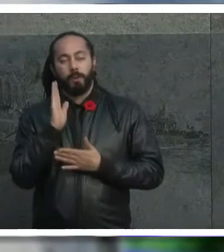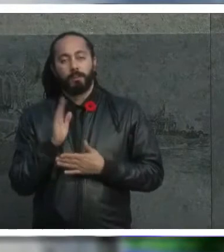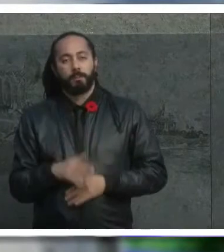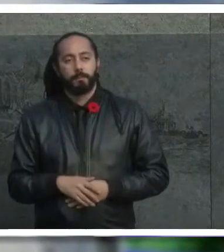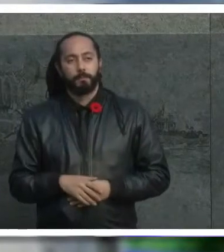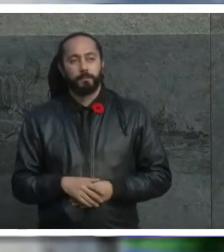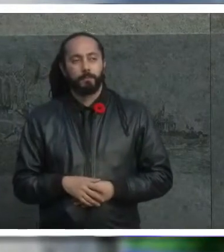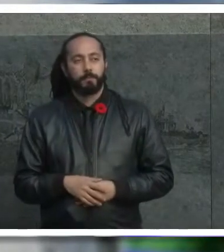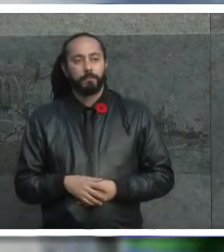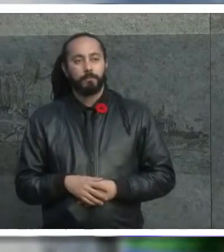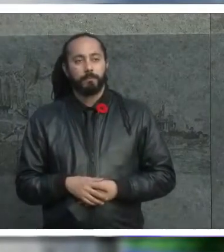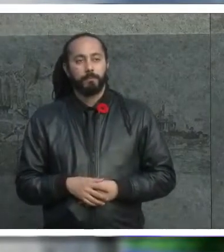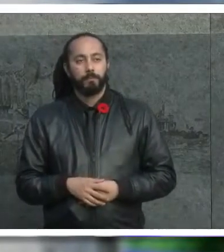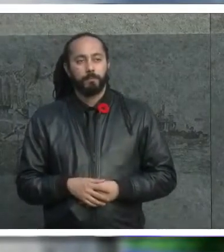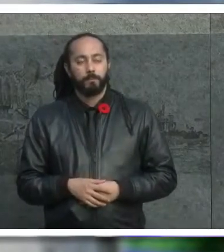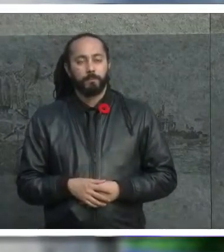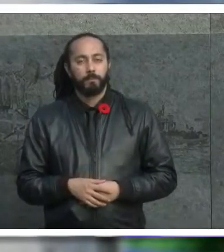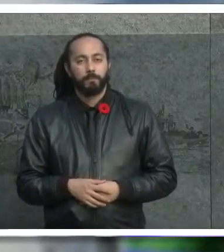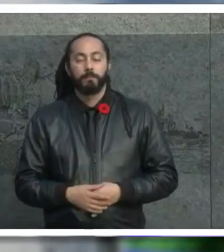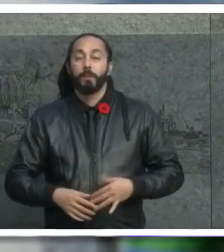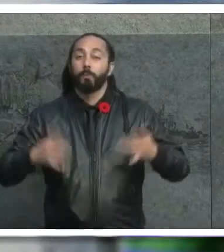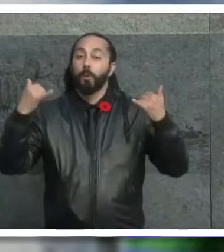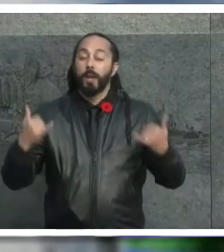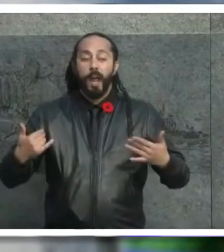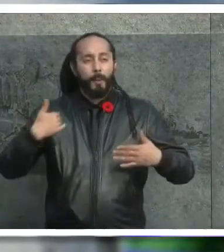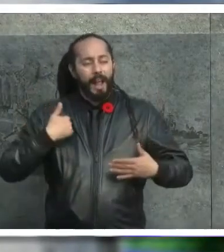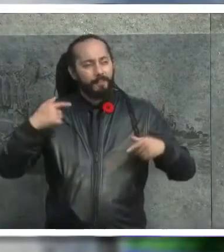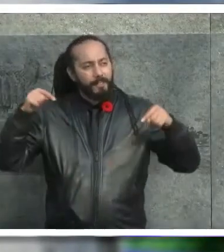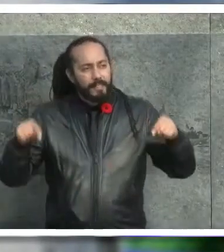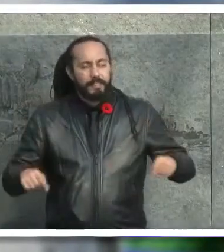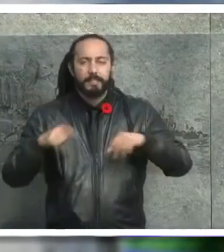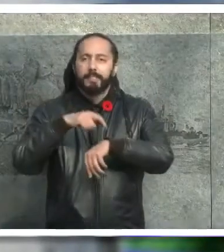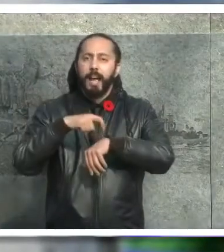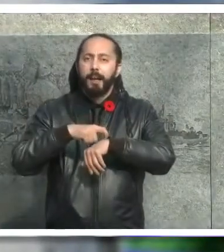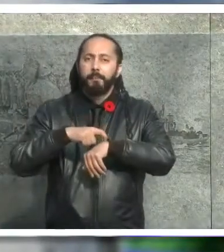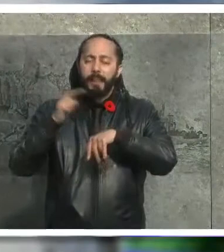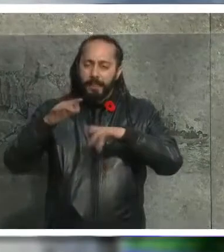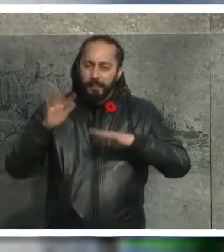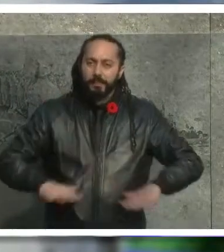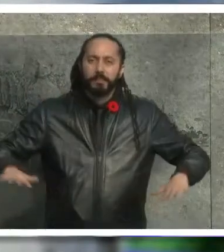those individuals who sacrificed the rights that we could have our experiment right now, we